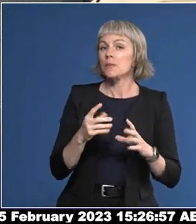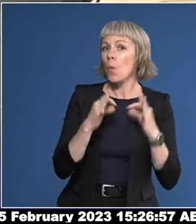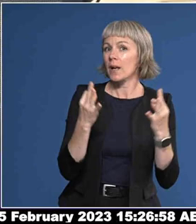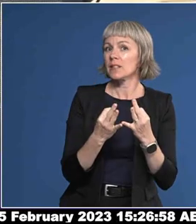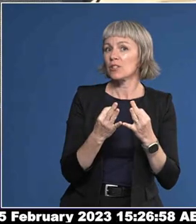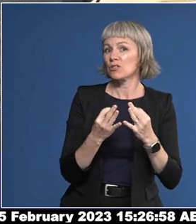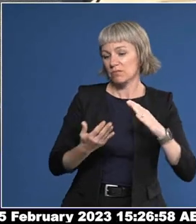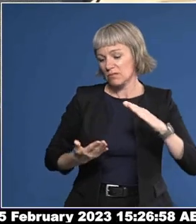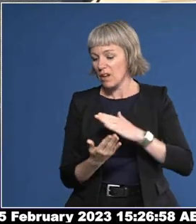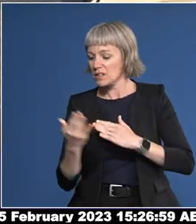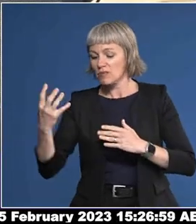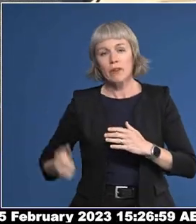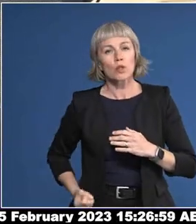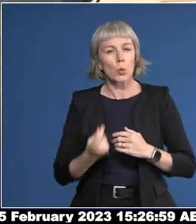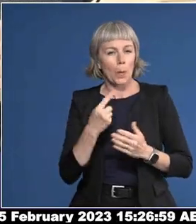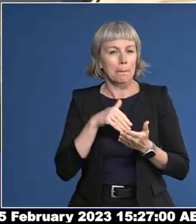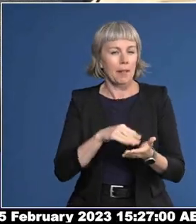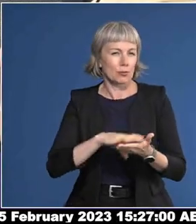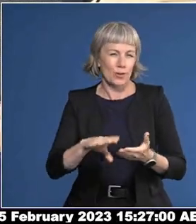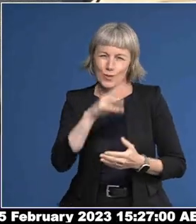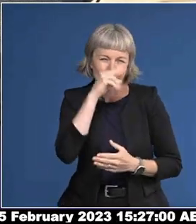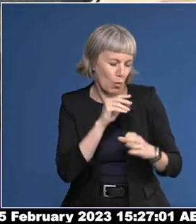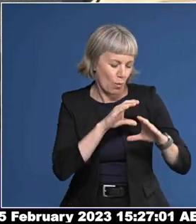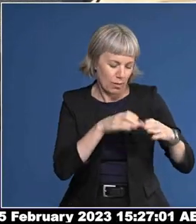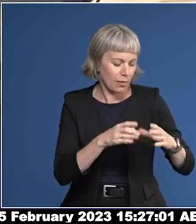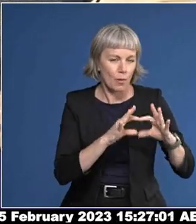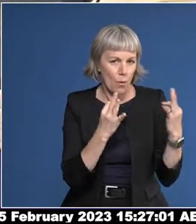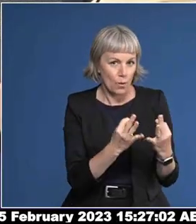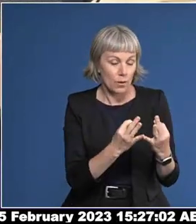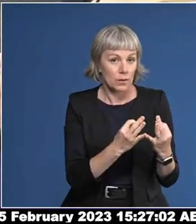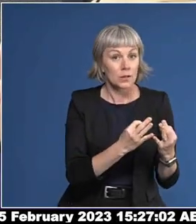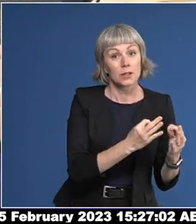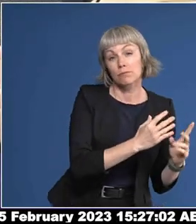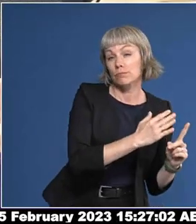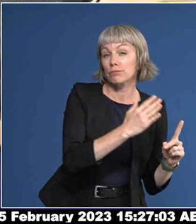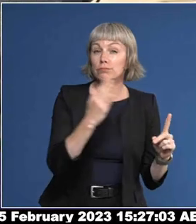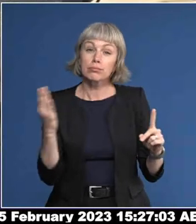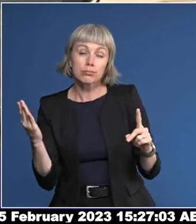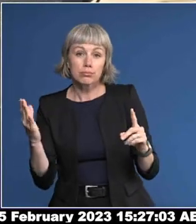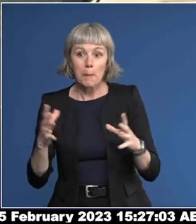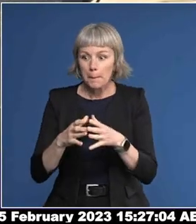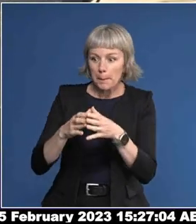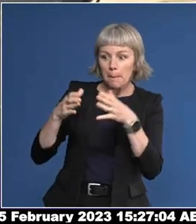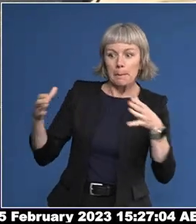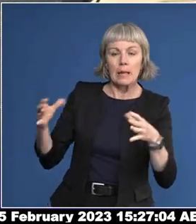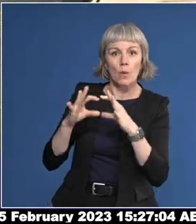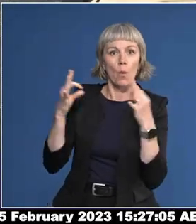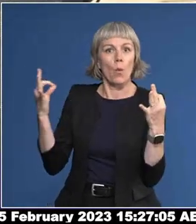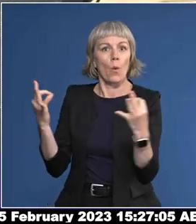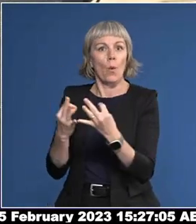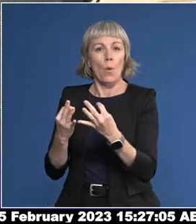very small, up to members who earn more - have more than $20 million in revenue, which